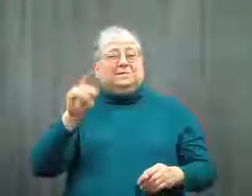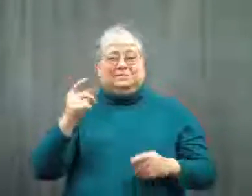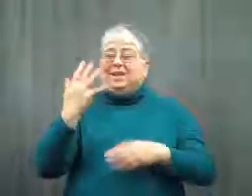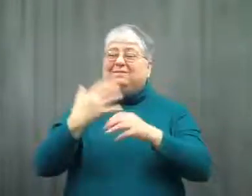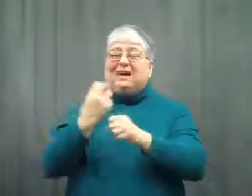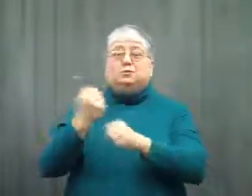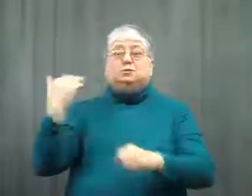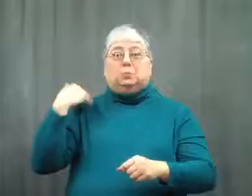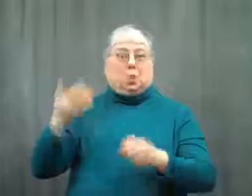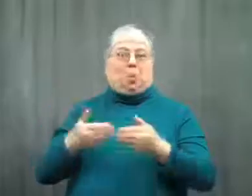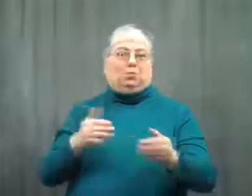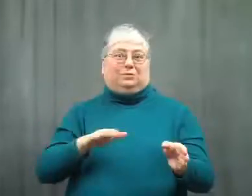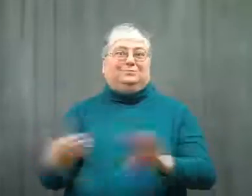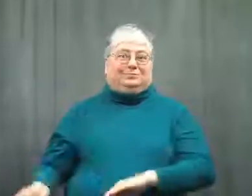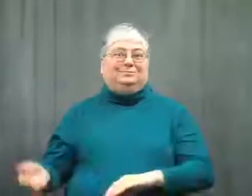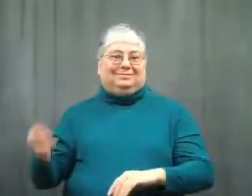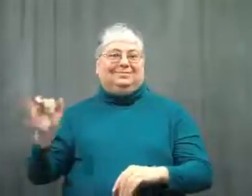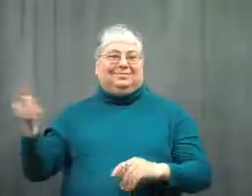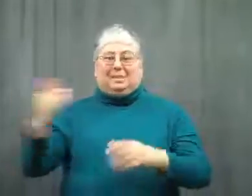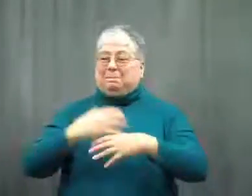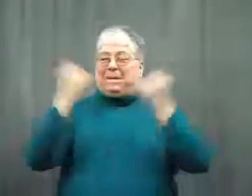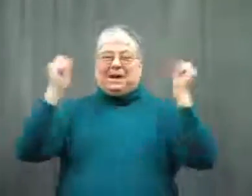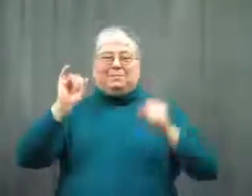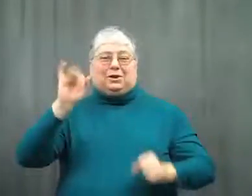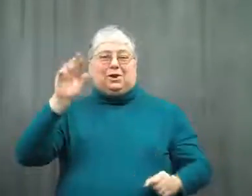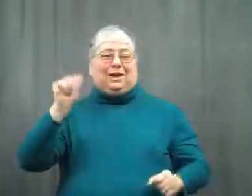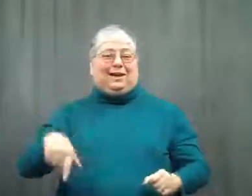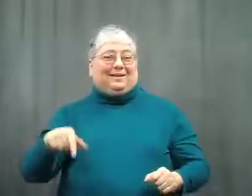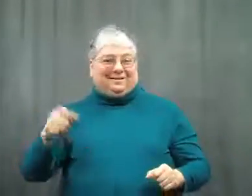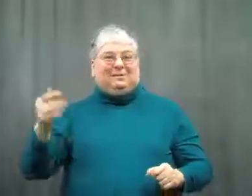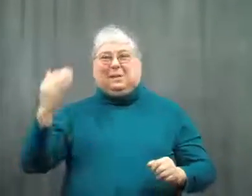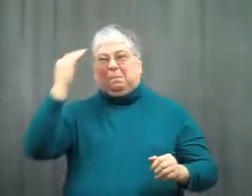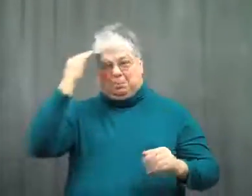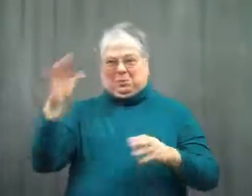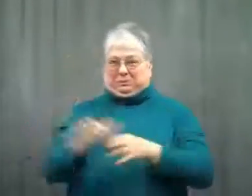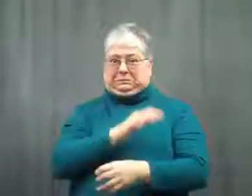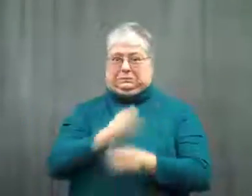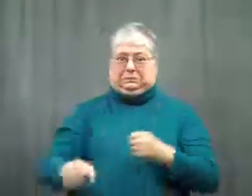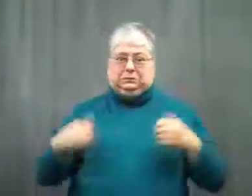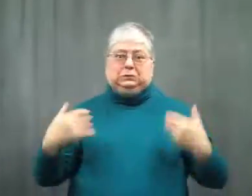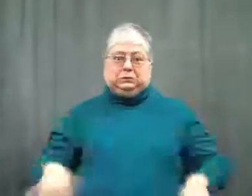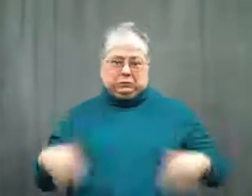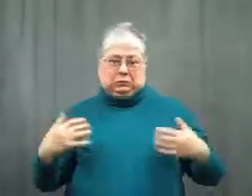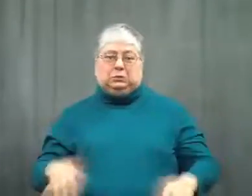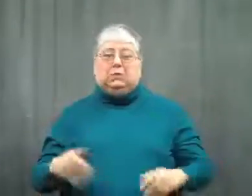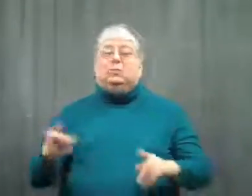He was nearly killed 5 years ago by a bomb in Iraq. He sustained severe brain damage.